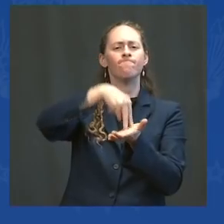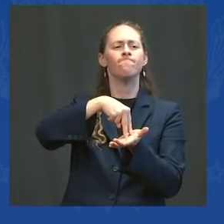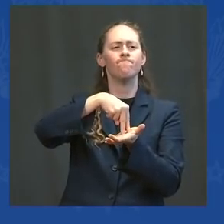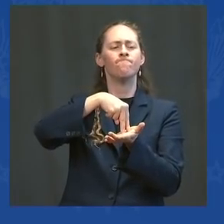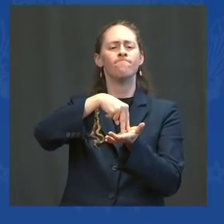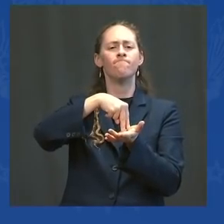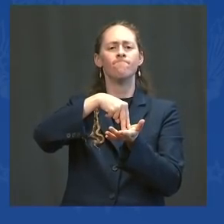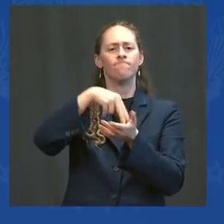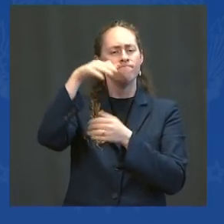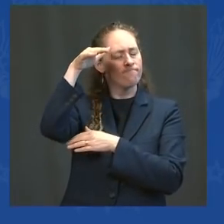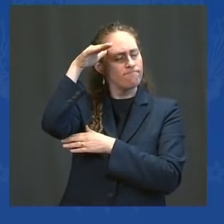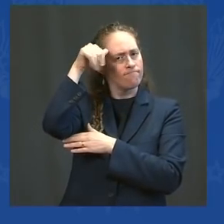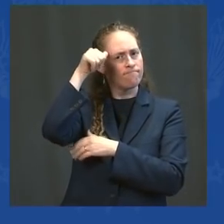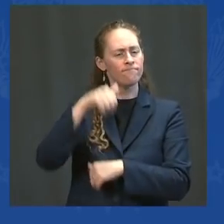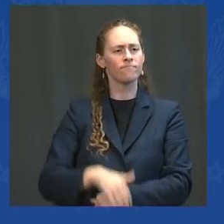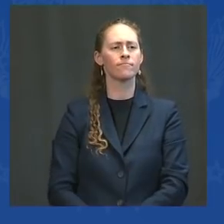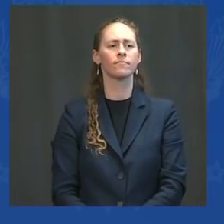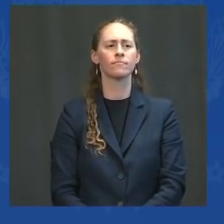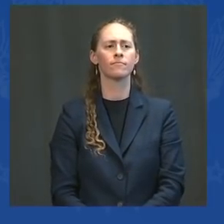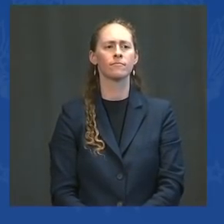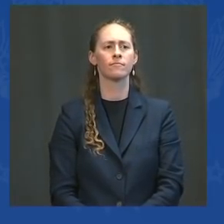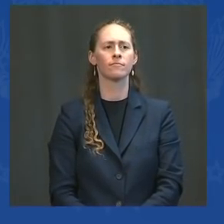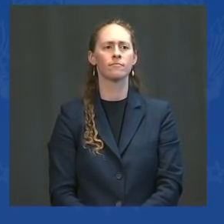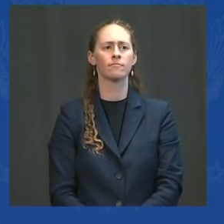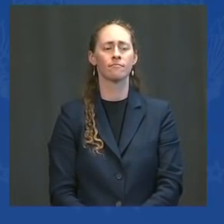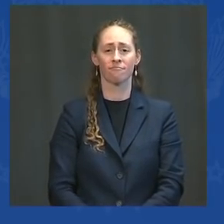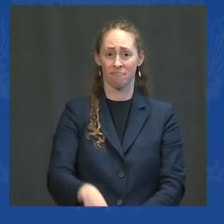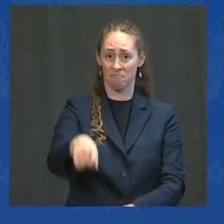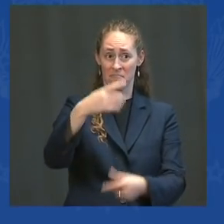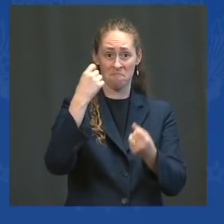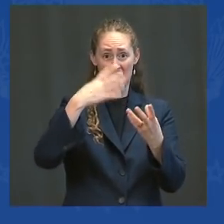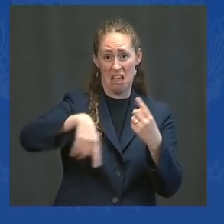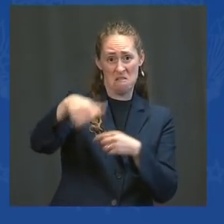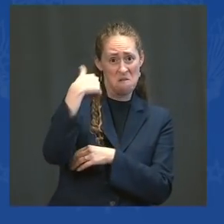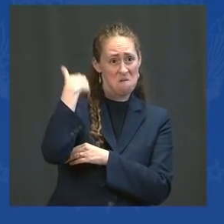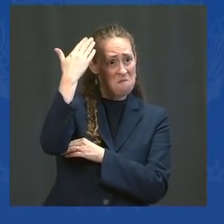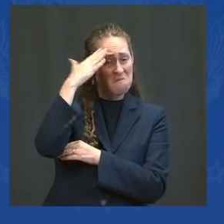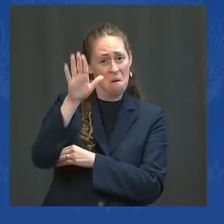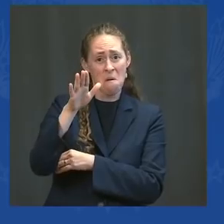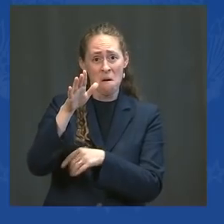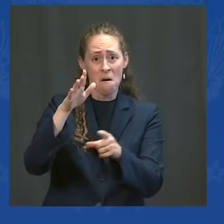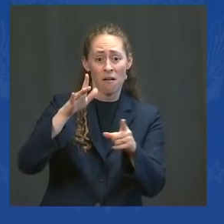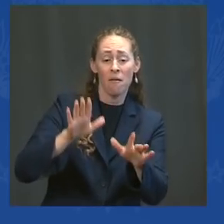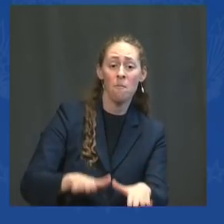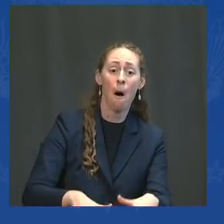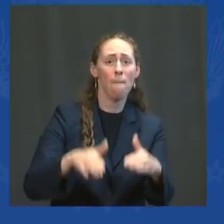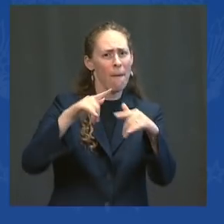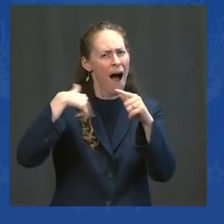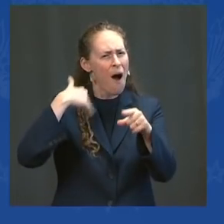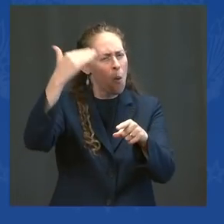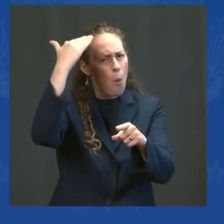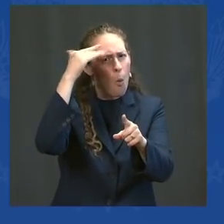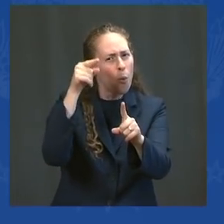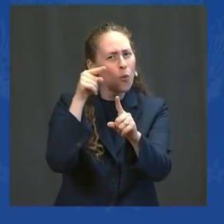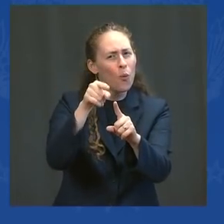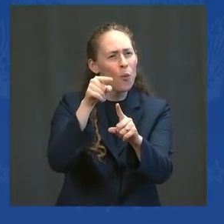I didn't grow up with any of you, but I know you. You're just like all the women and men I grew up with --